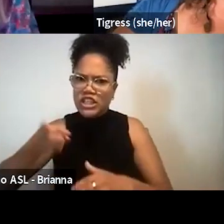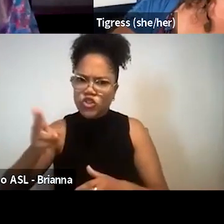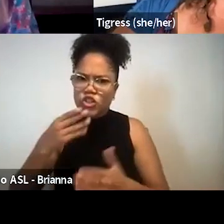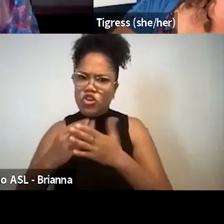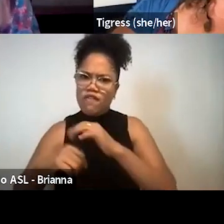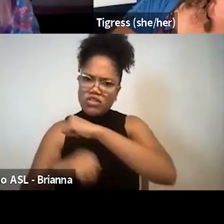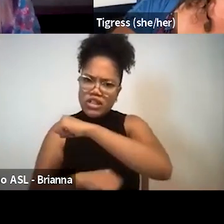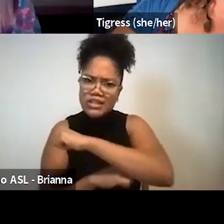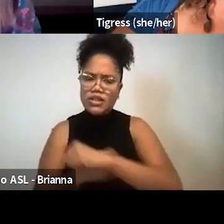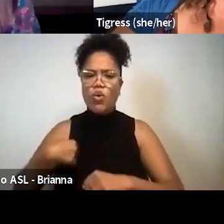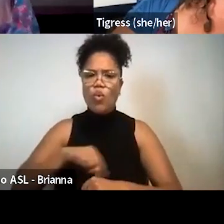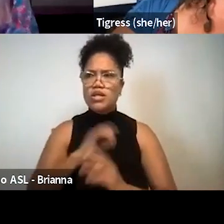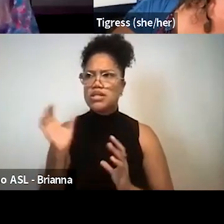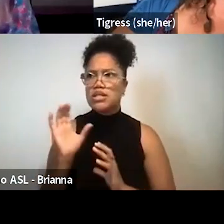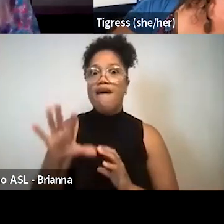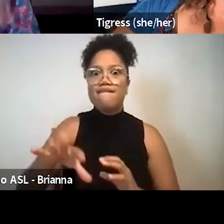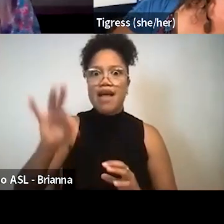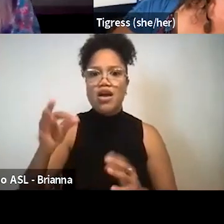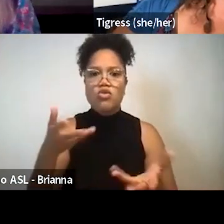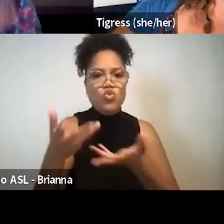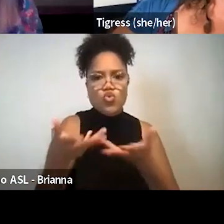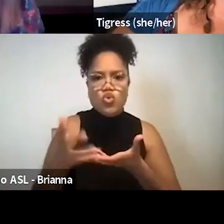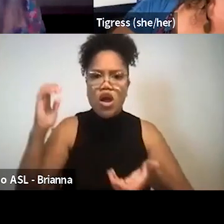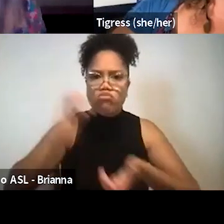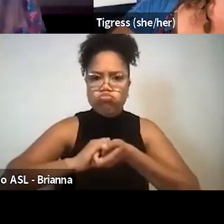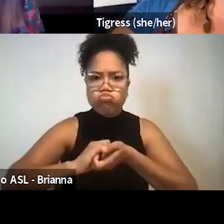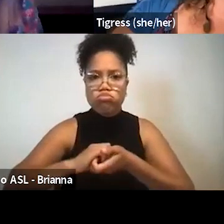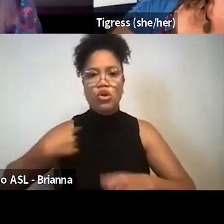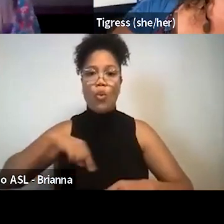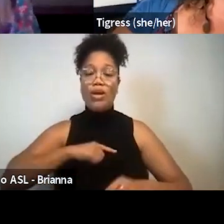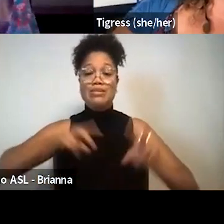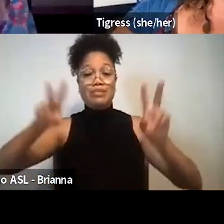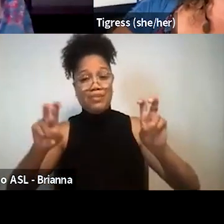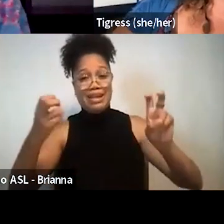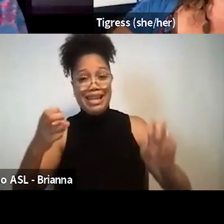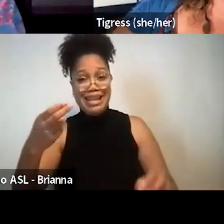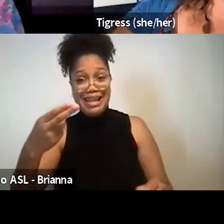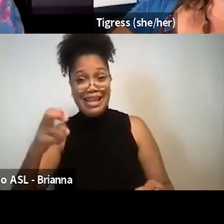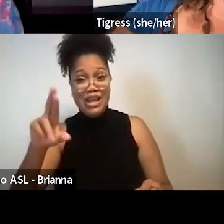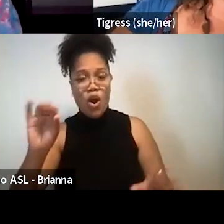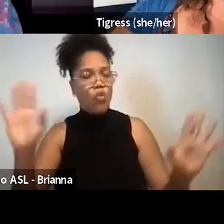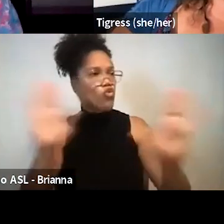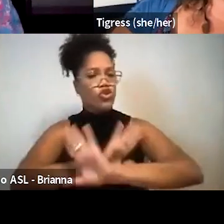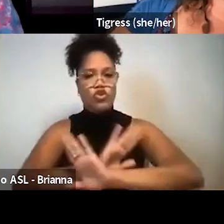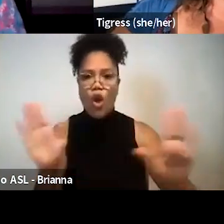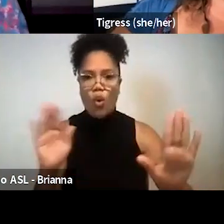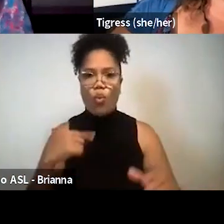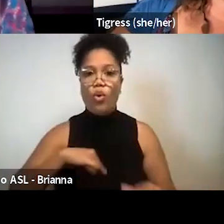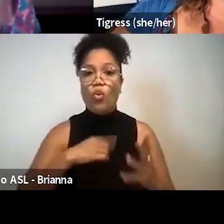Dove's intention very much so as not whatsoever to be the hero in this story. We are absolutely the ally to the heroes of this movement.